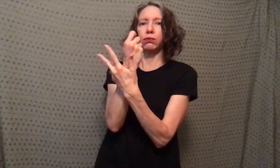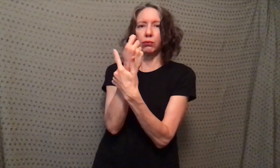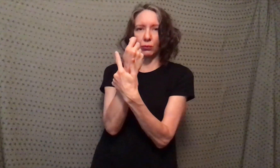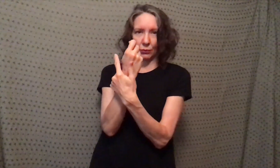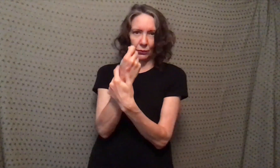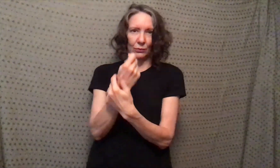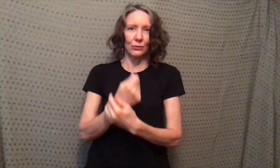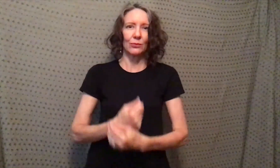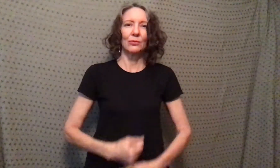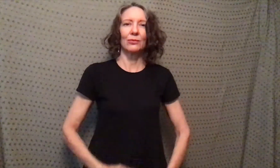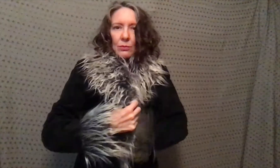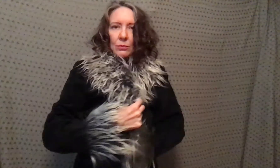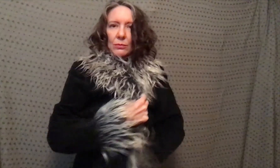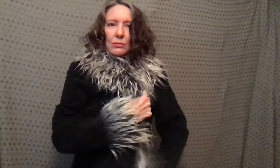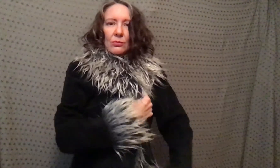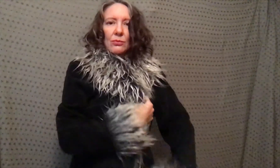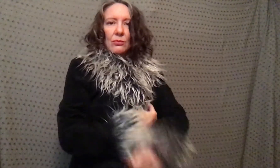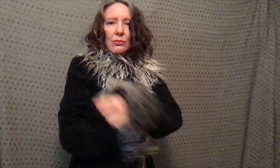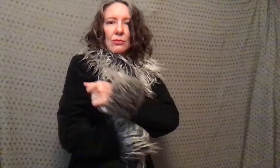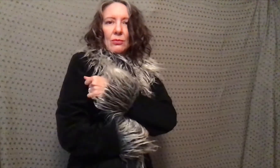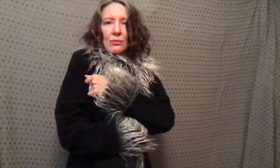on the cuffs.